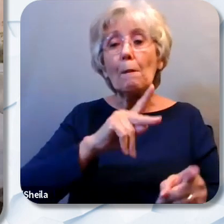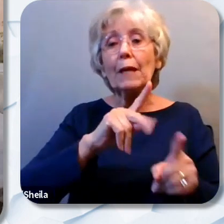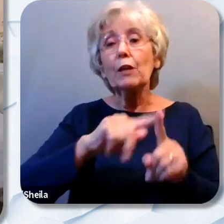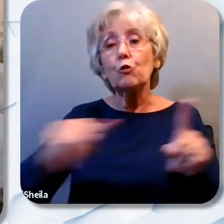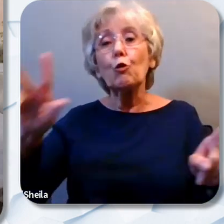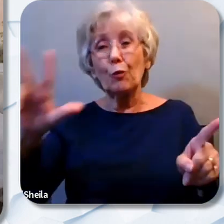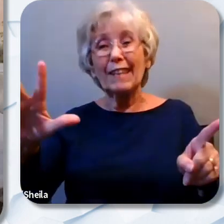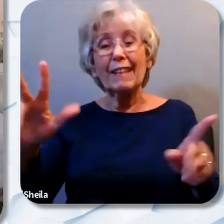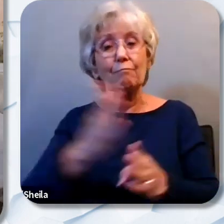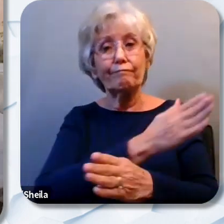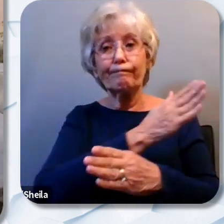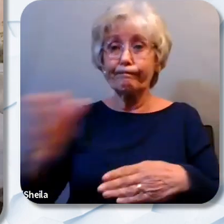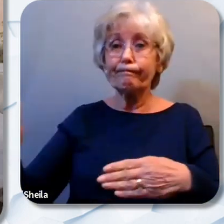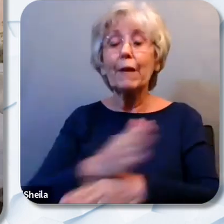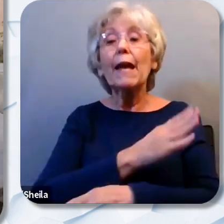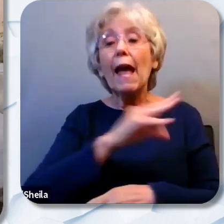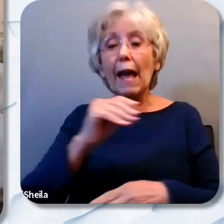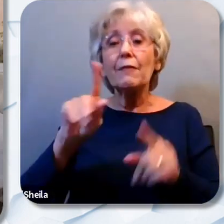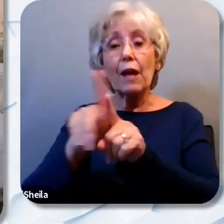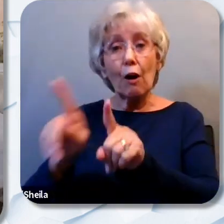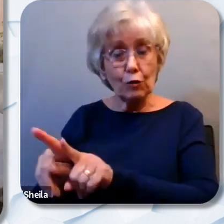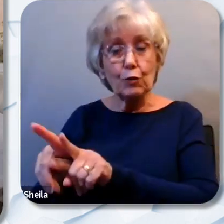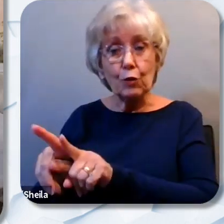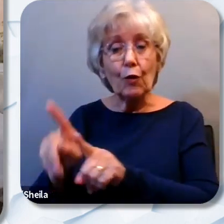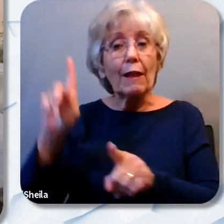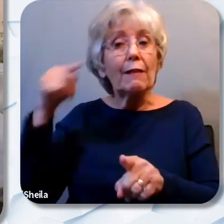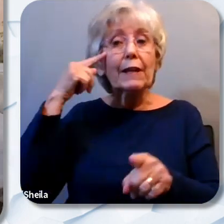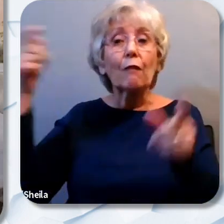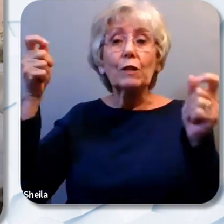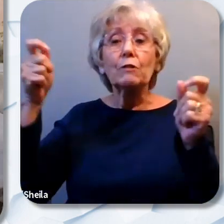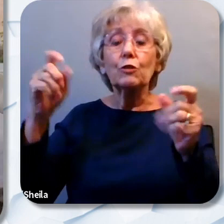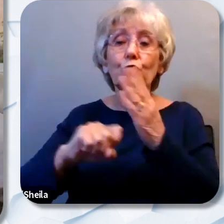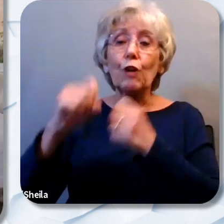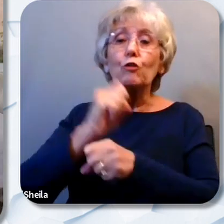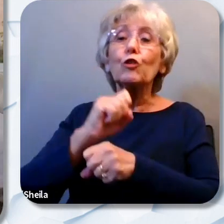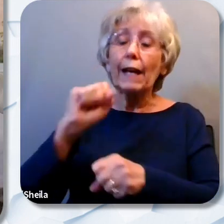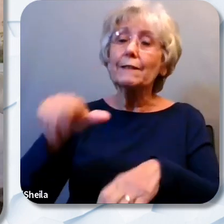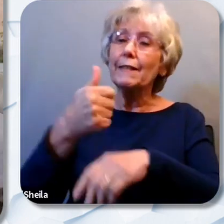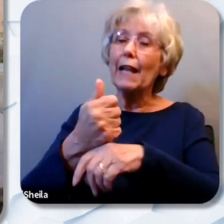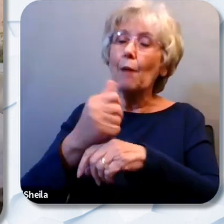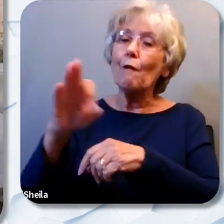and and that they also. The governance structure can also set up a frame for being engaged with the